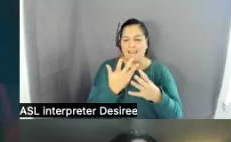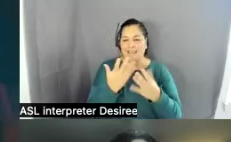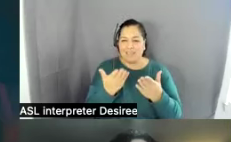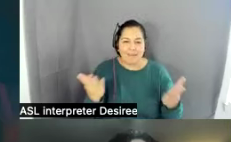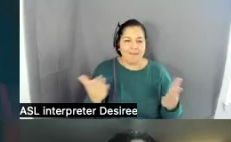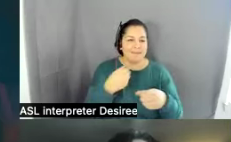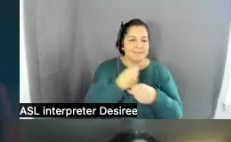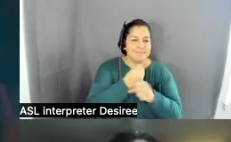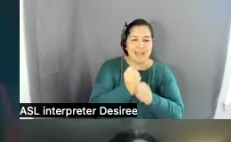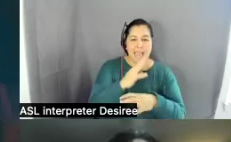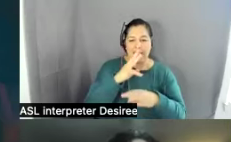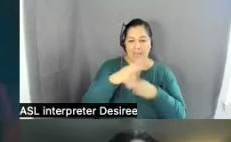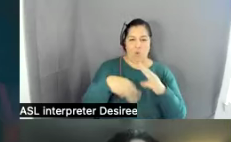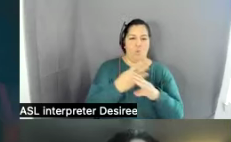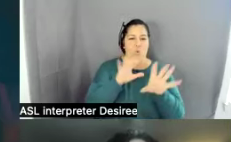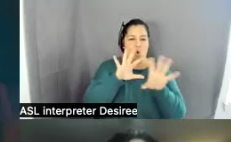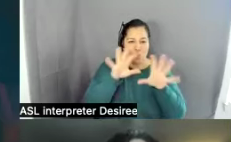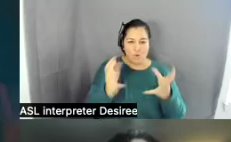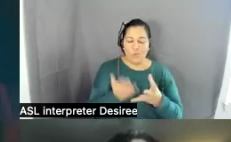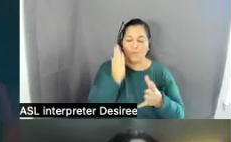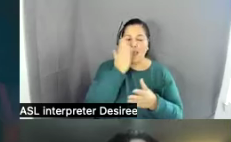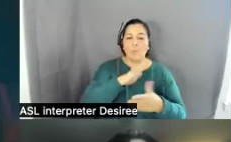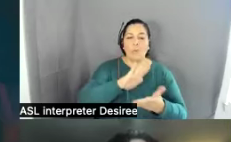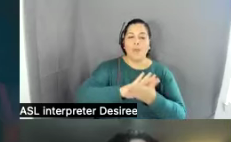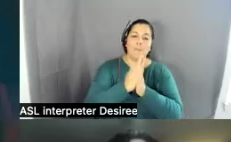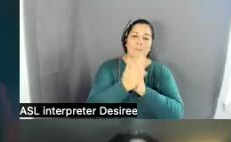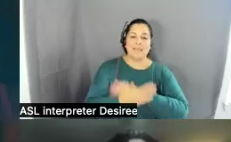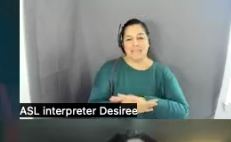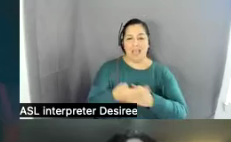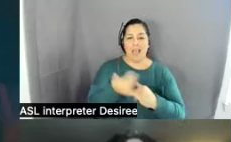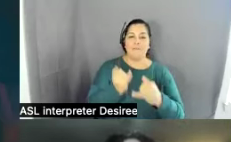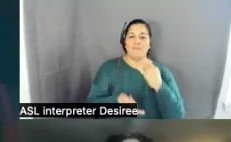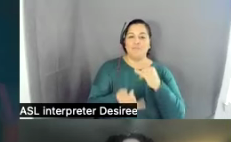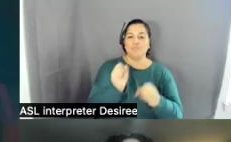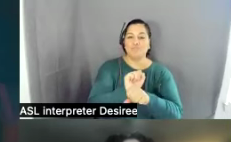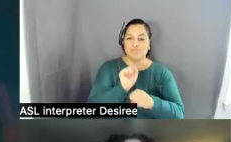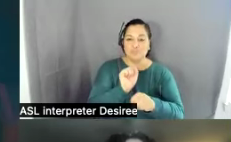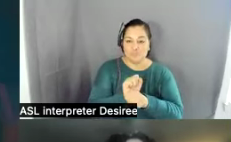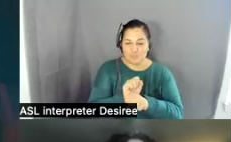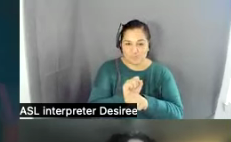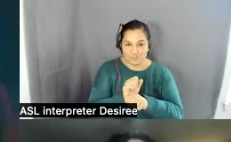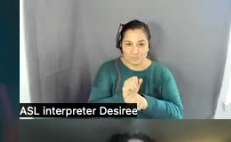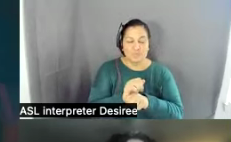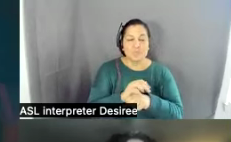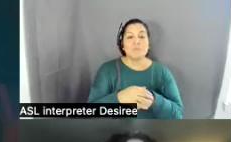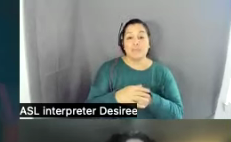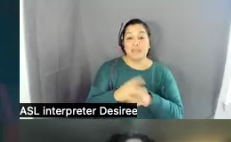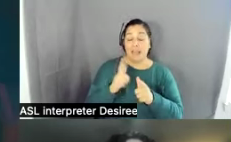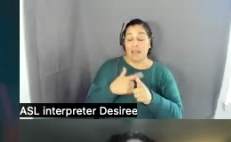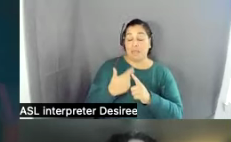that will become the work. And then we on the back end, typically, document